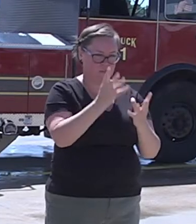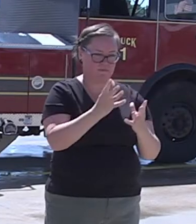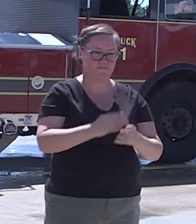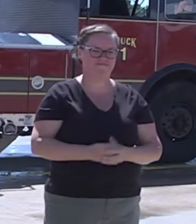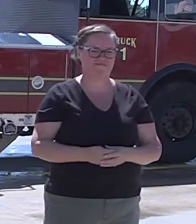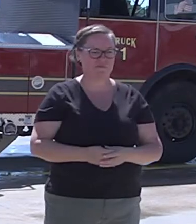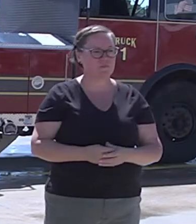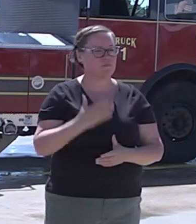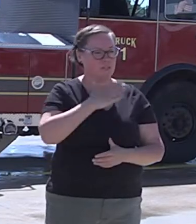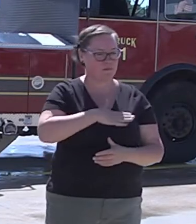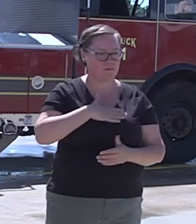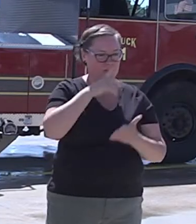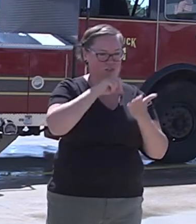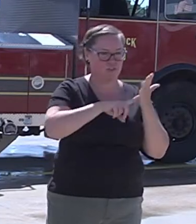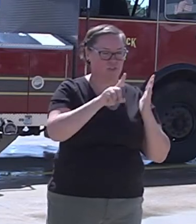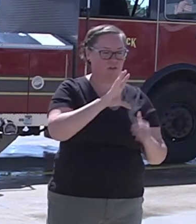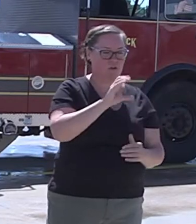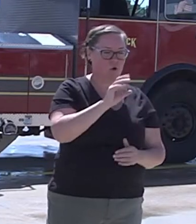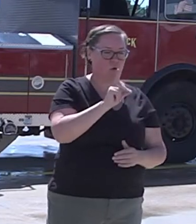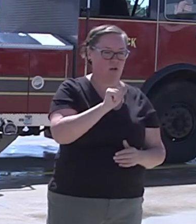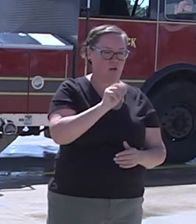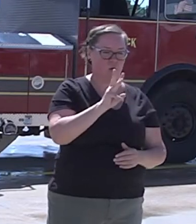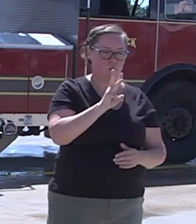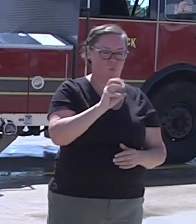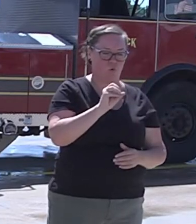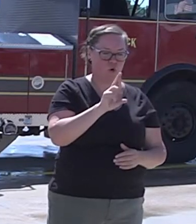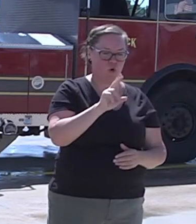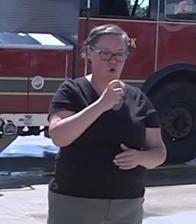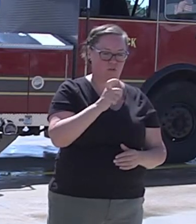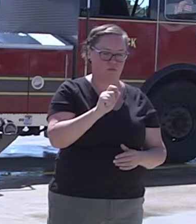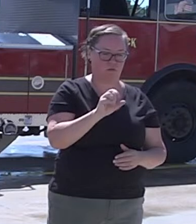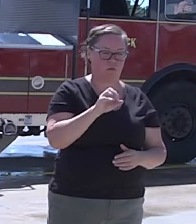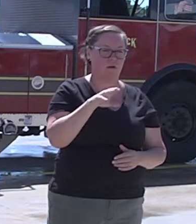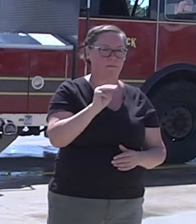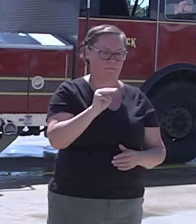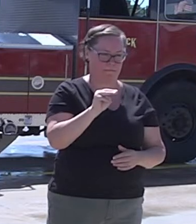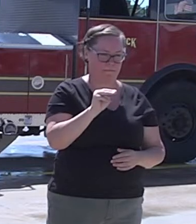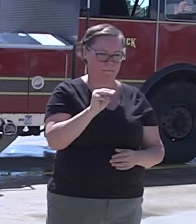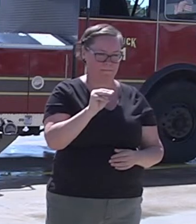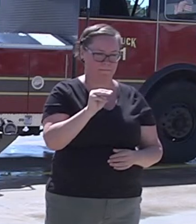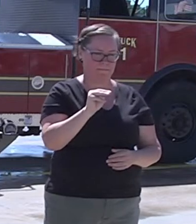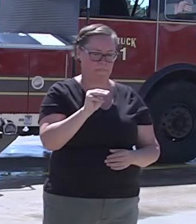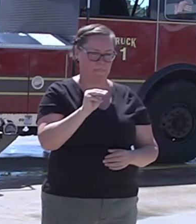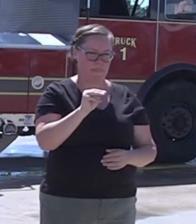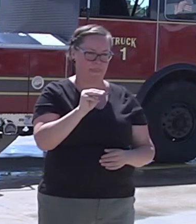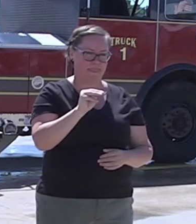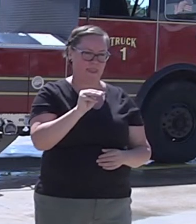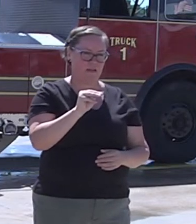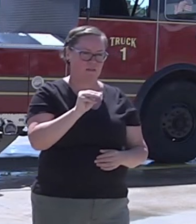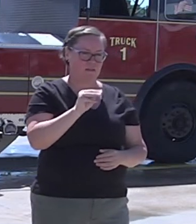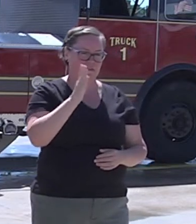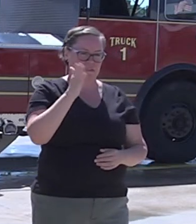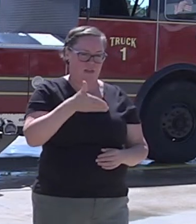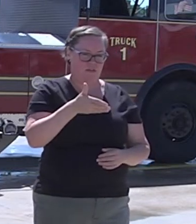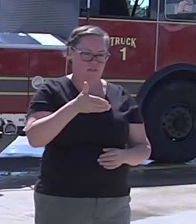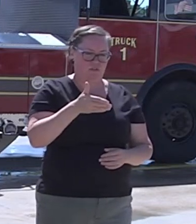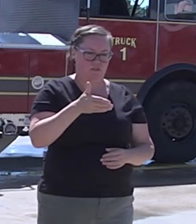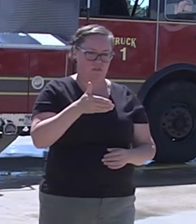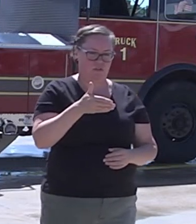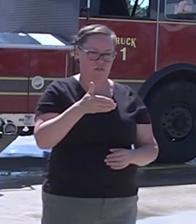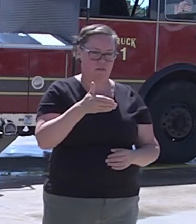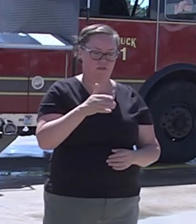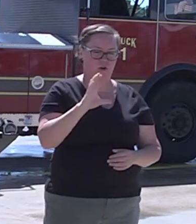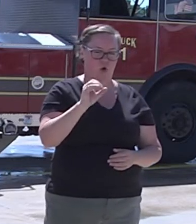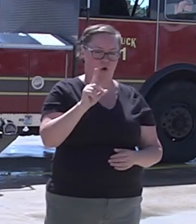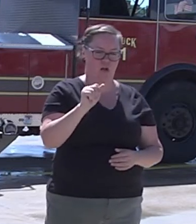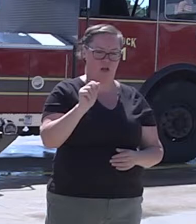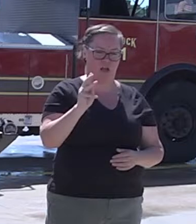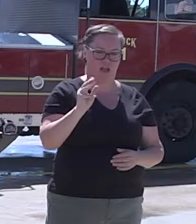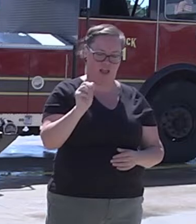to go to toal works.com again c o d a w rx.com award and vote for this park to receive one The